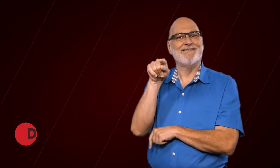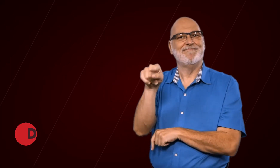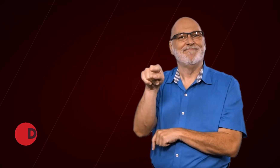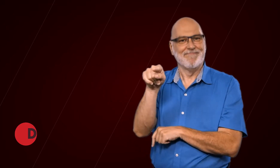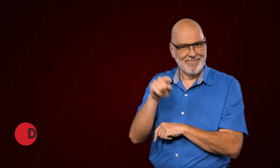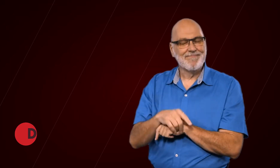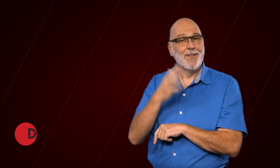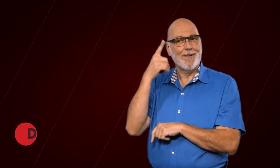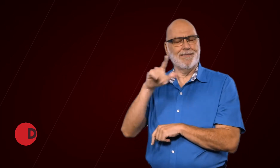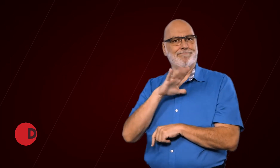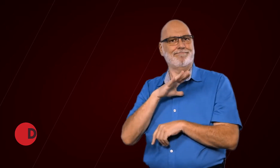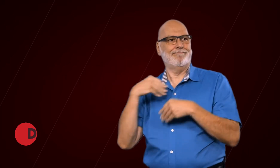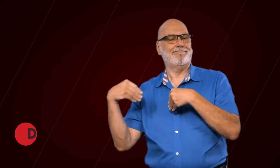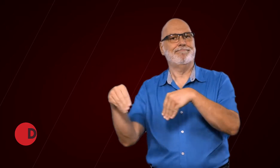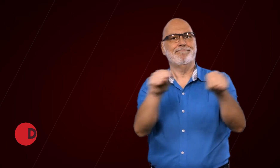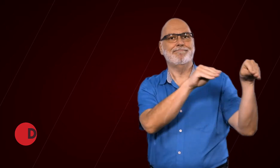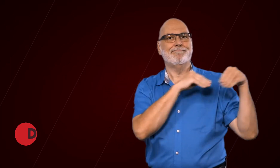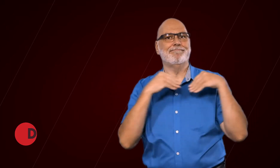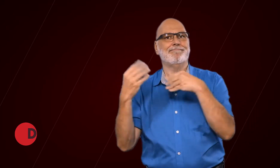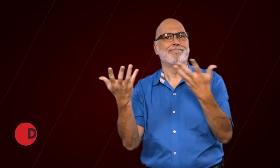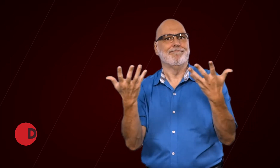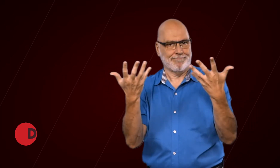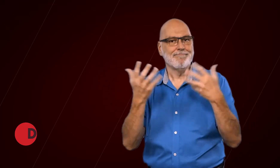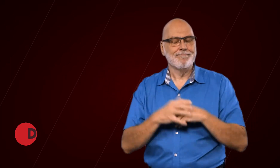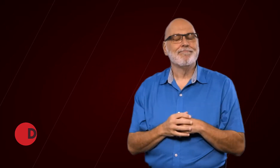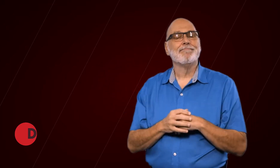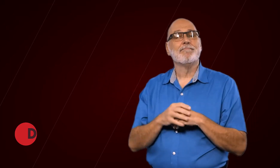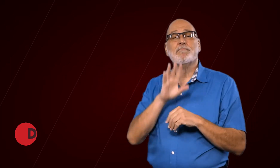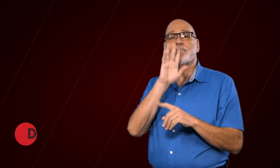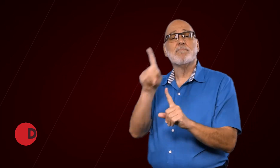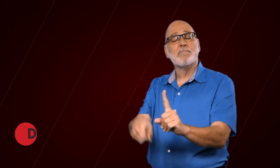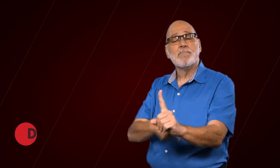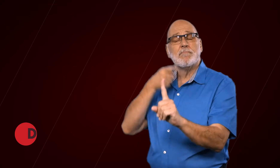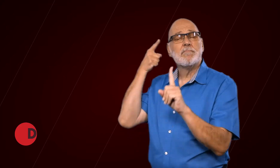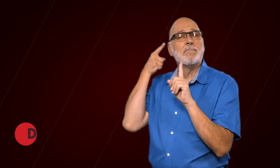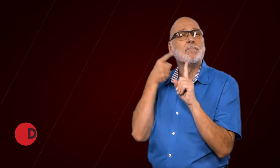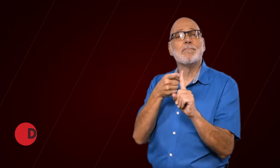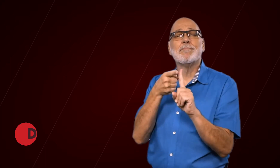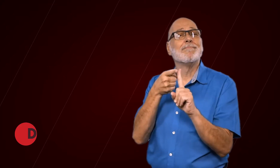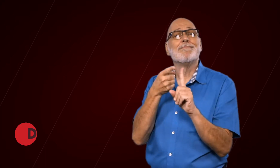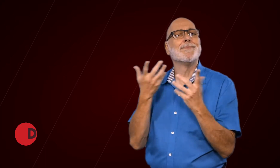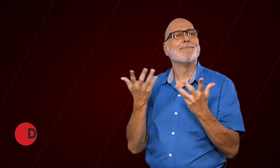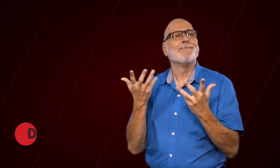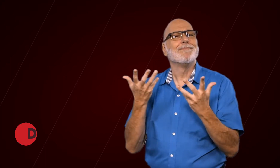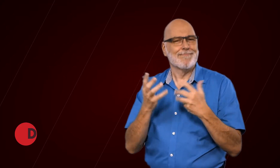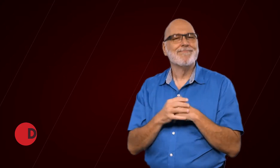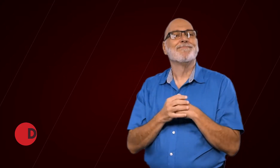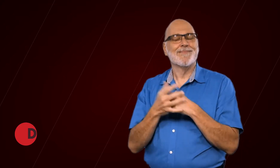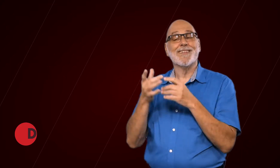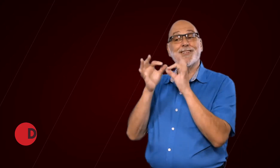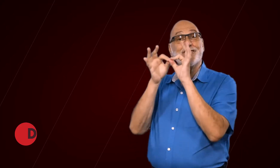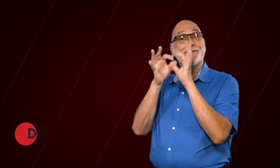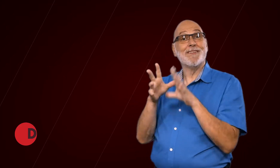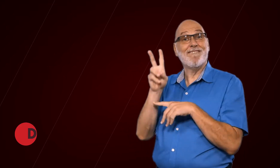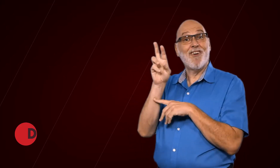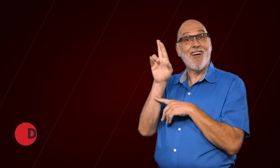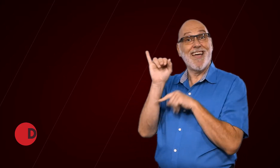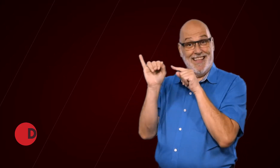because it's easy, for them to sell. What is the bottom line? Consensus is that